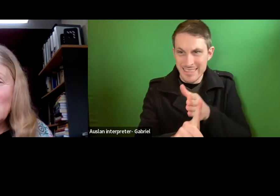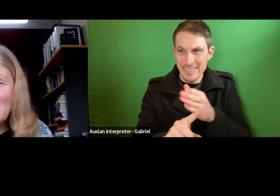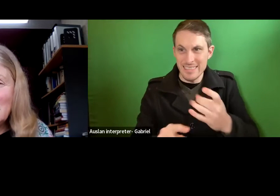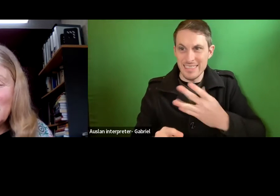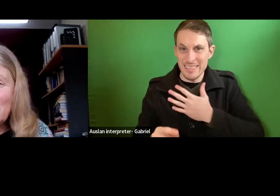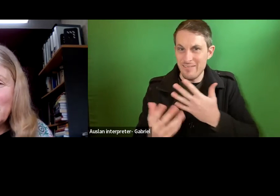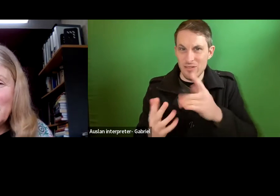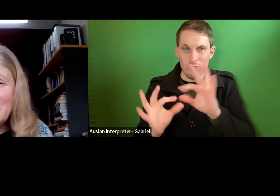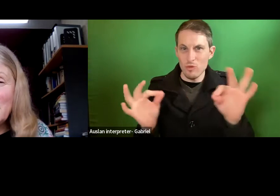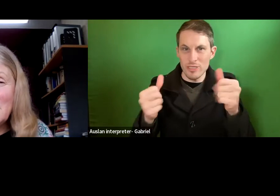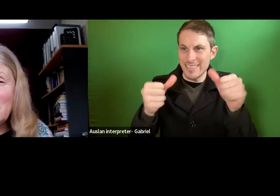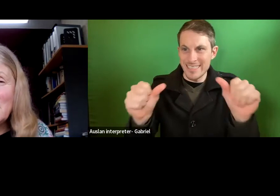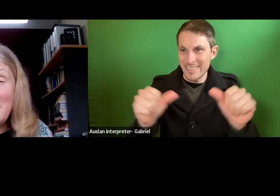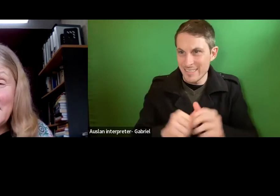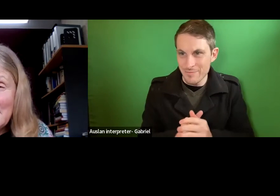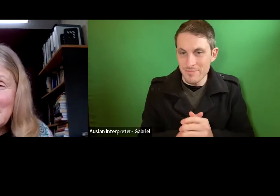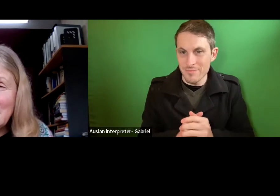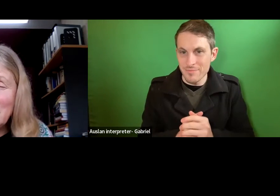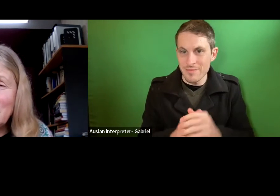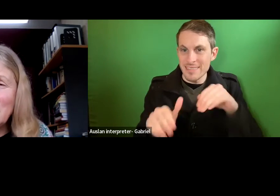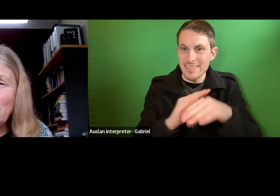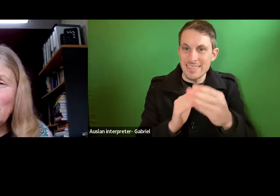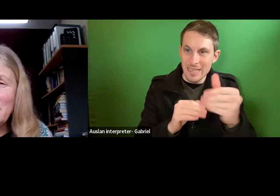certainly in some of the areas unless there is some support given.